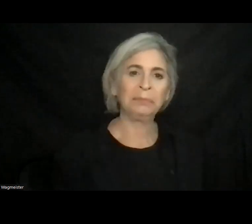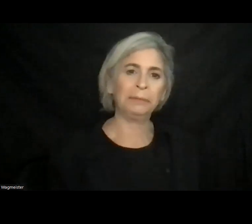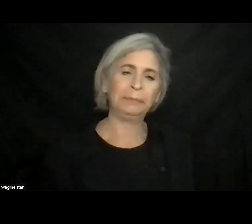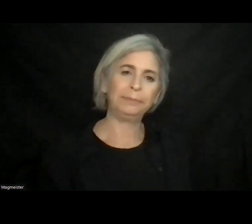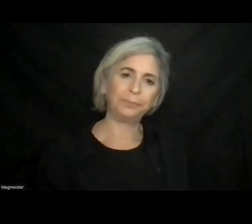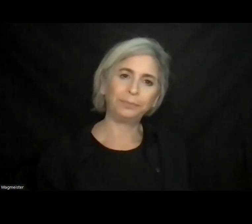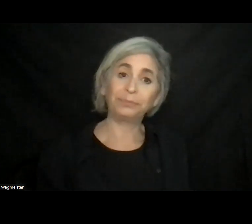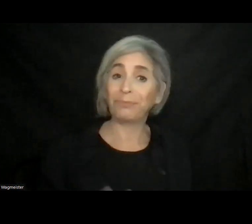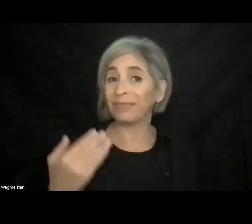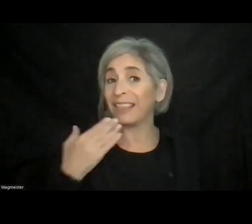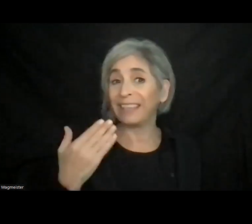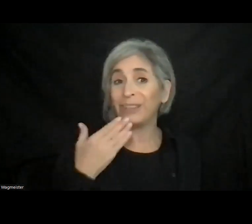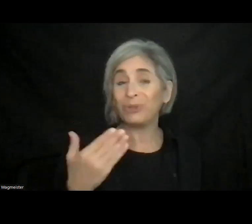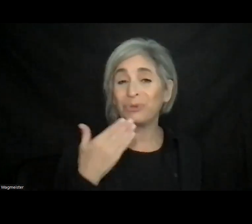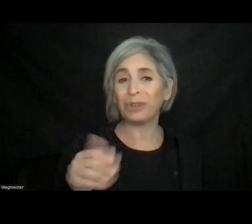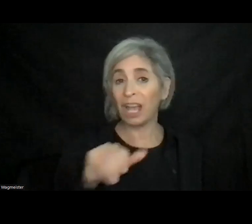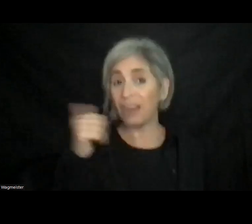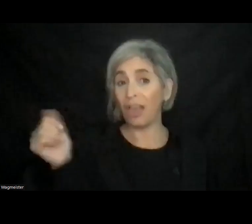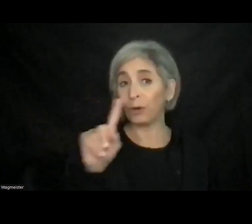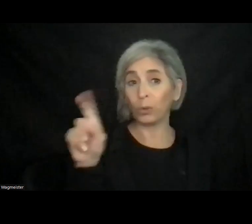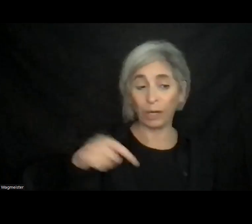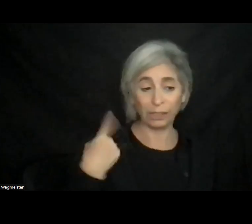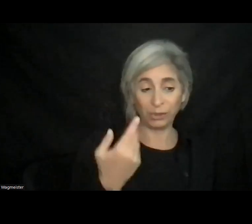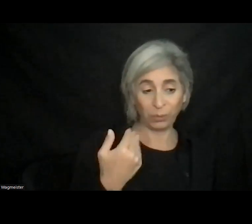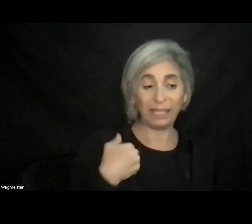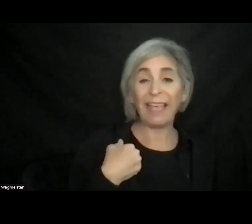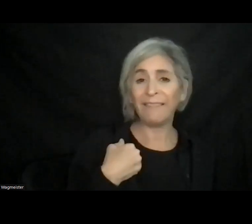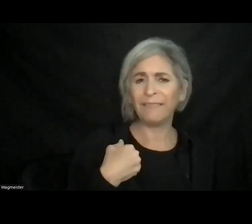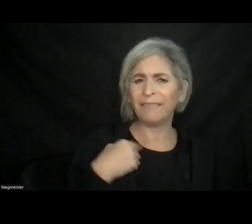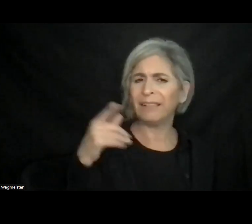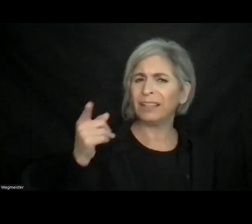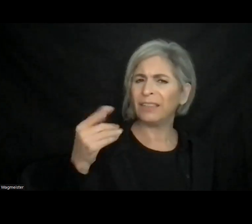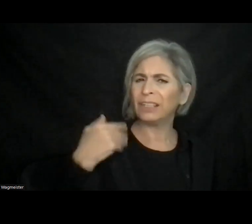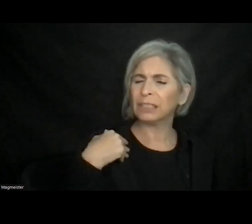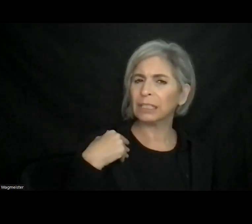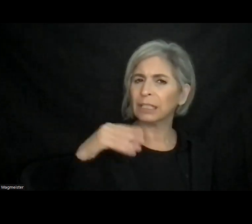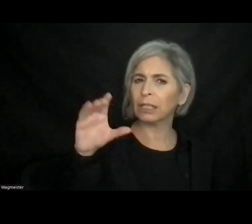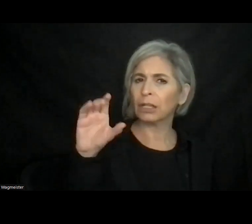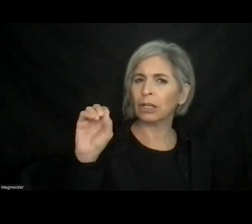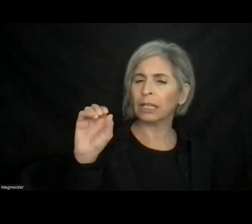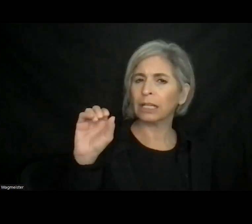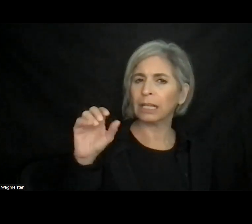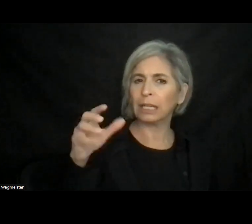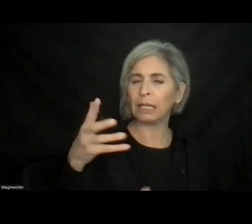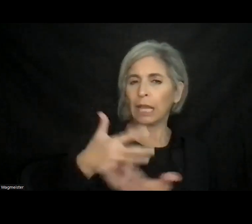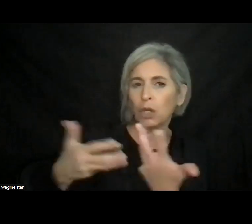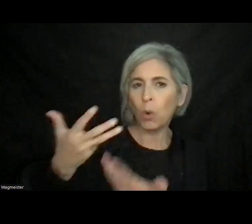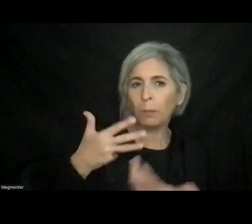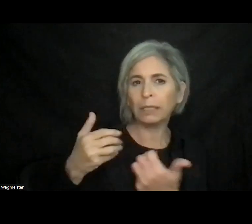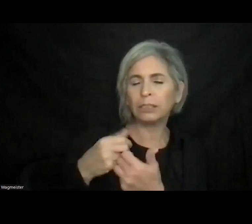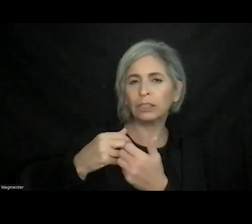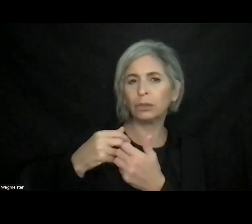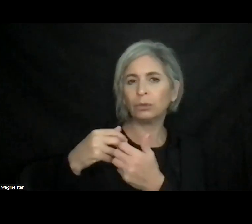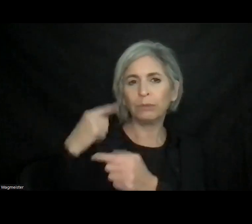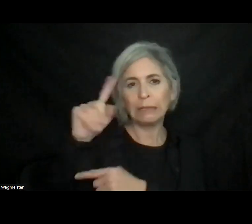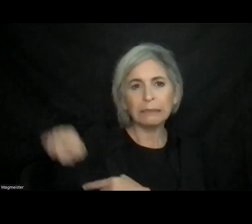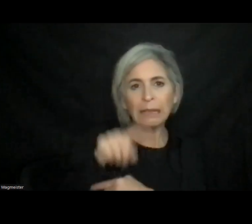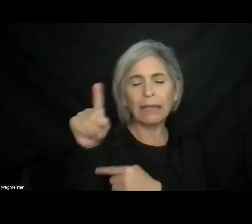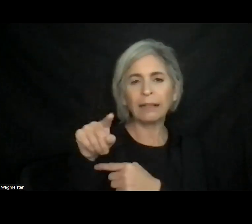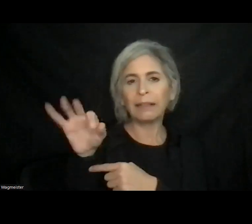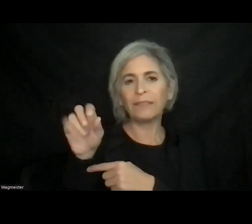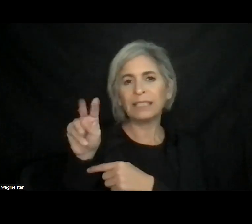Thank you. We have another question. Is there incorporation of cycling facilities in Section 16